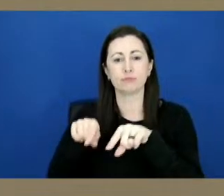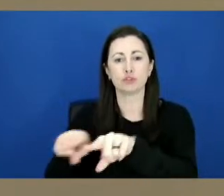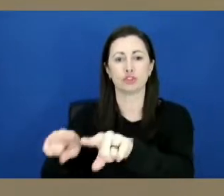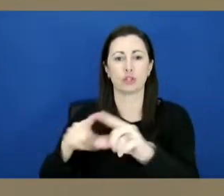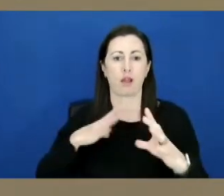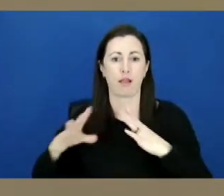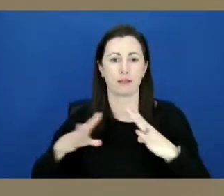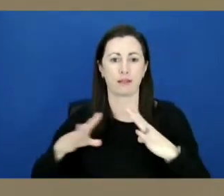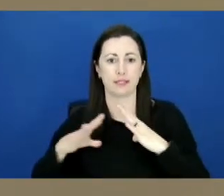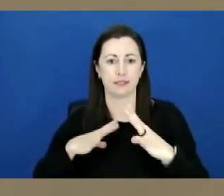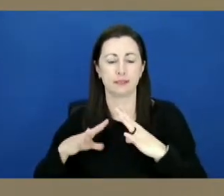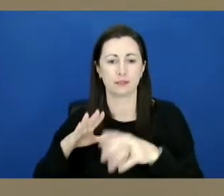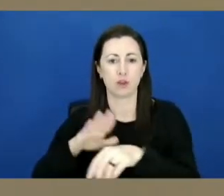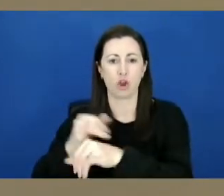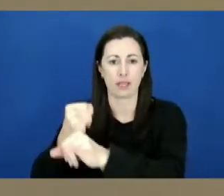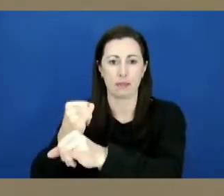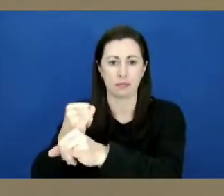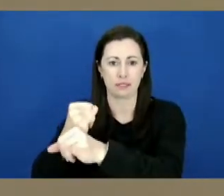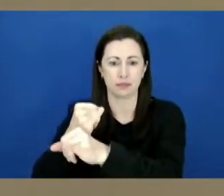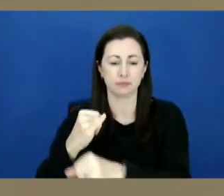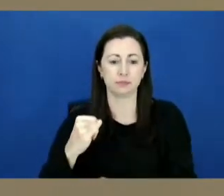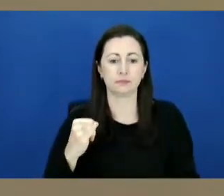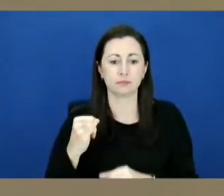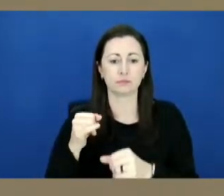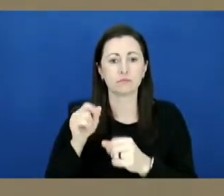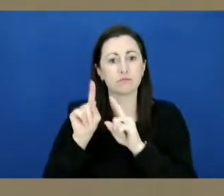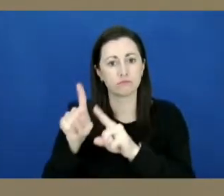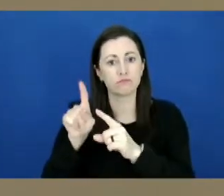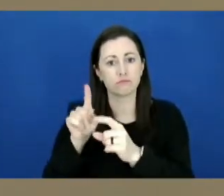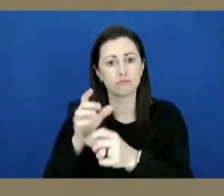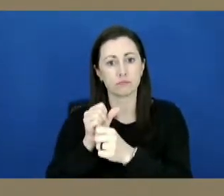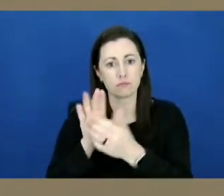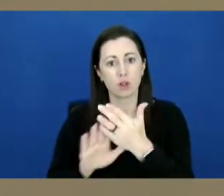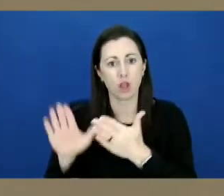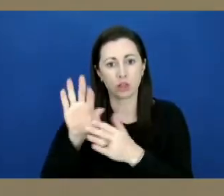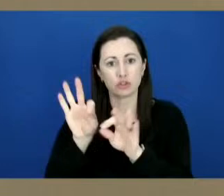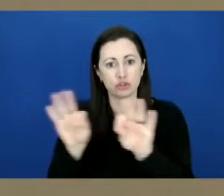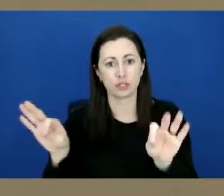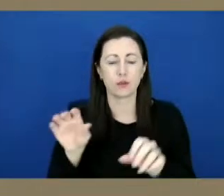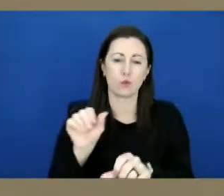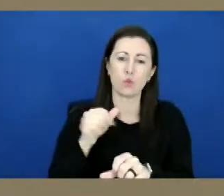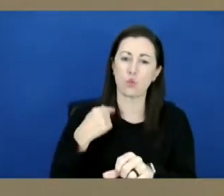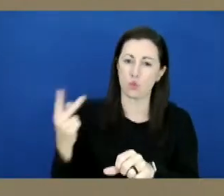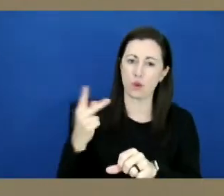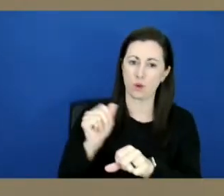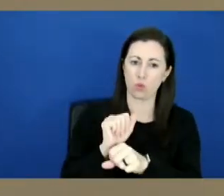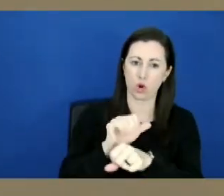LIVE ON THAT CAMPUS. AT LIVING STONE DURING THE